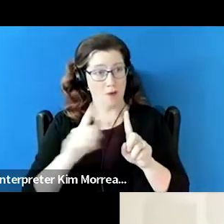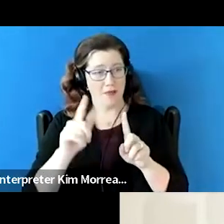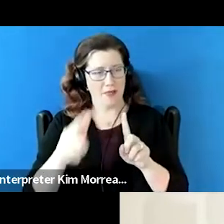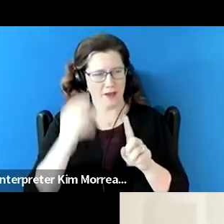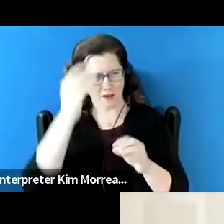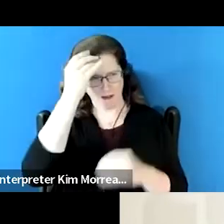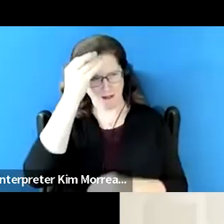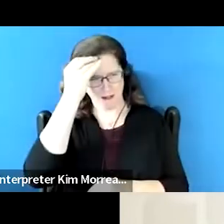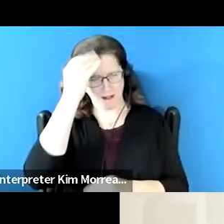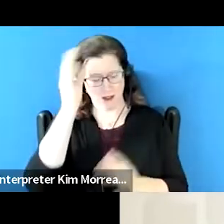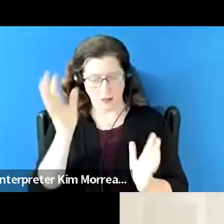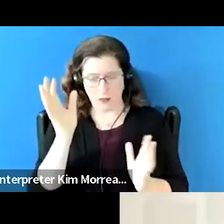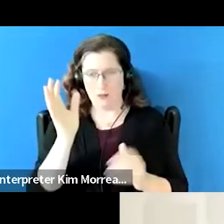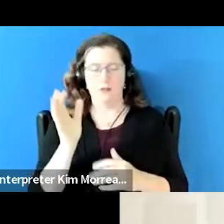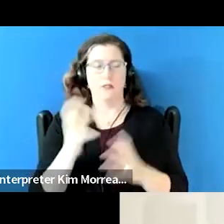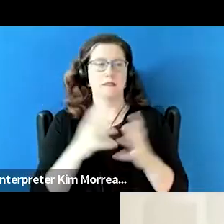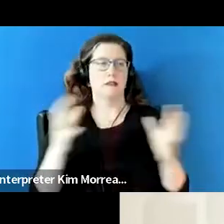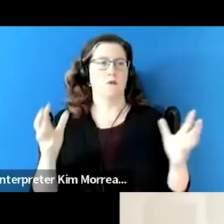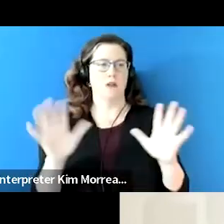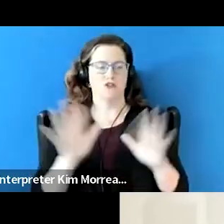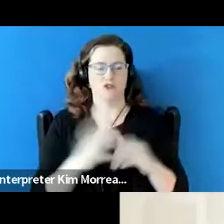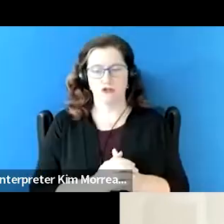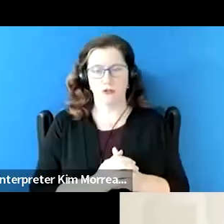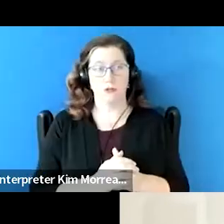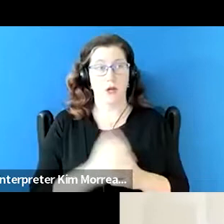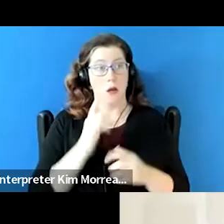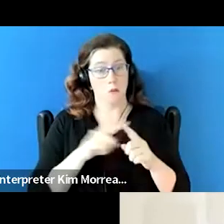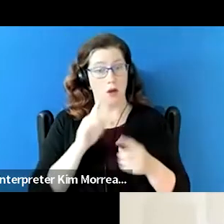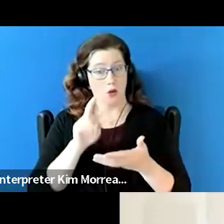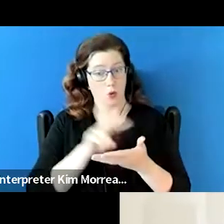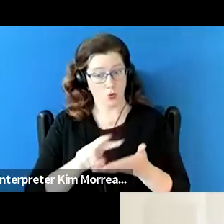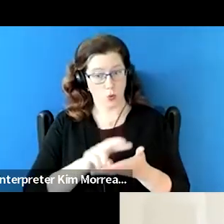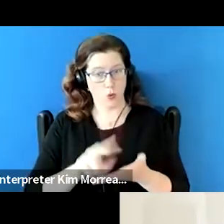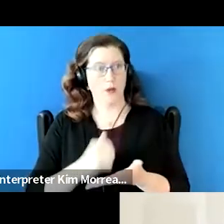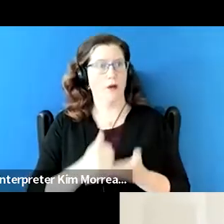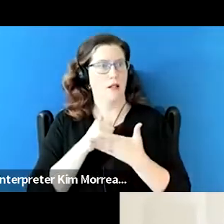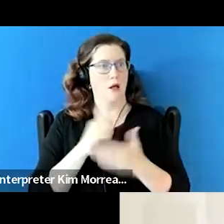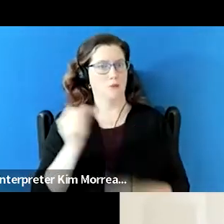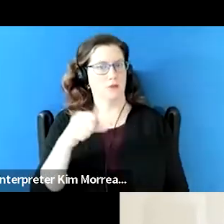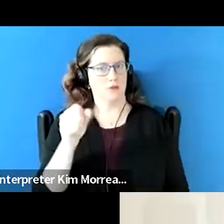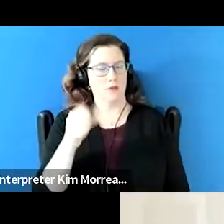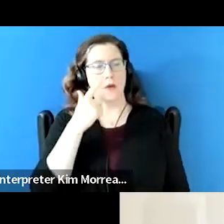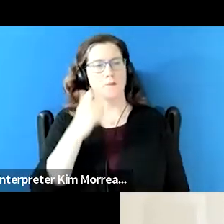that doubles, but doing it biweekly, that's helped 'cause we're tackling what's happening right now,